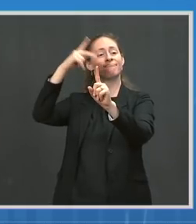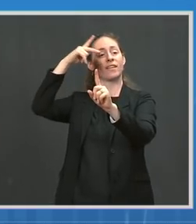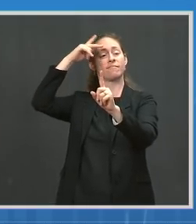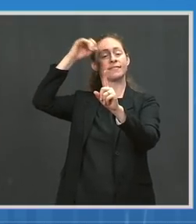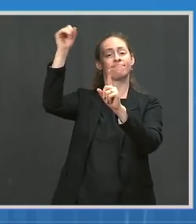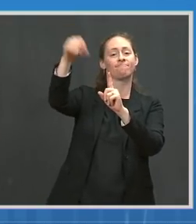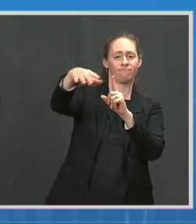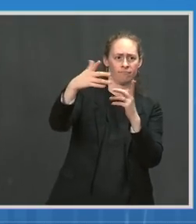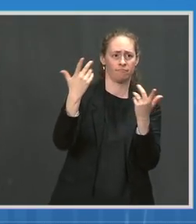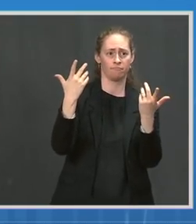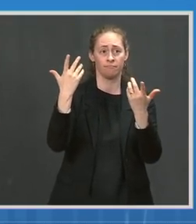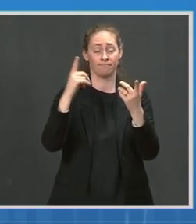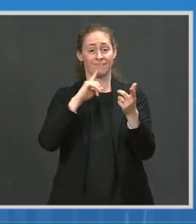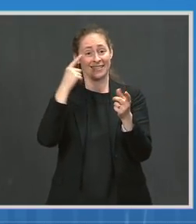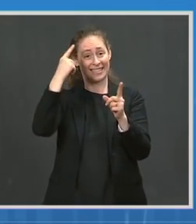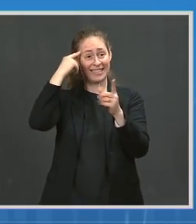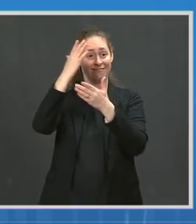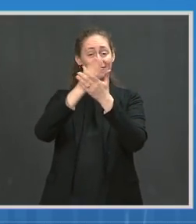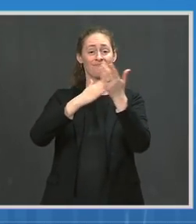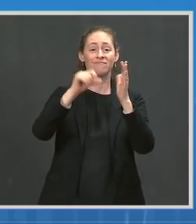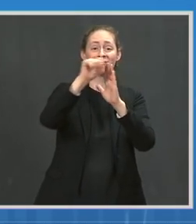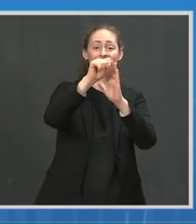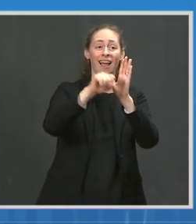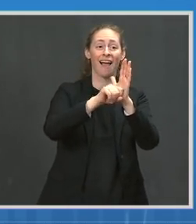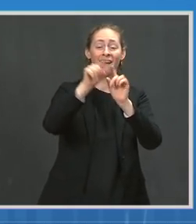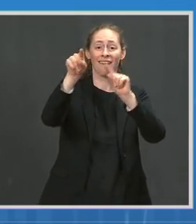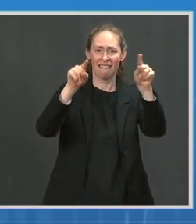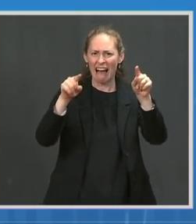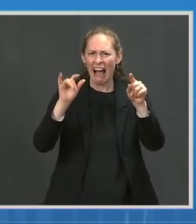in their demand for vaccines or it may take a little more work